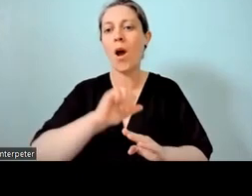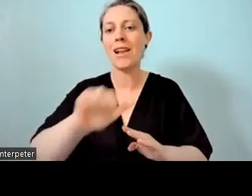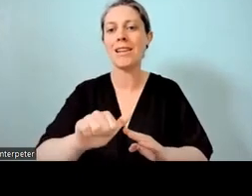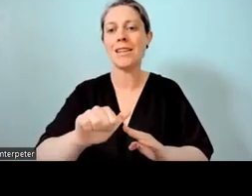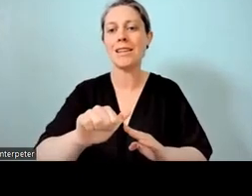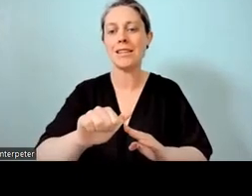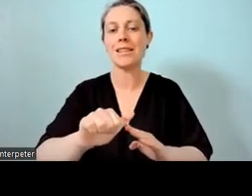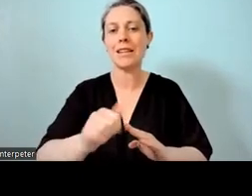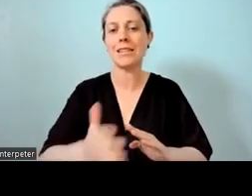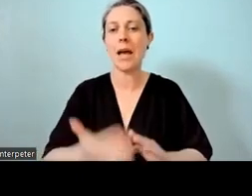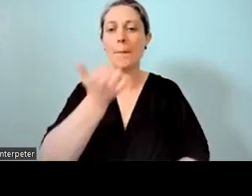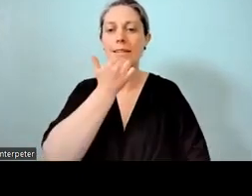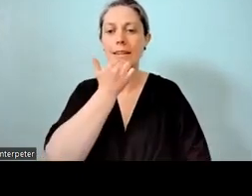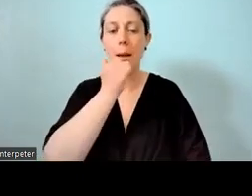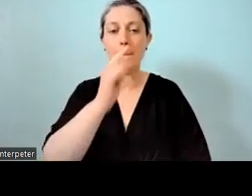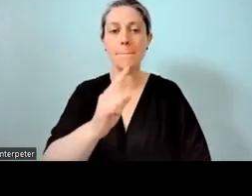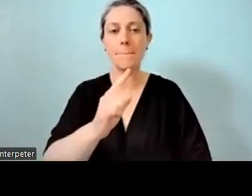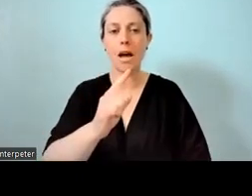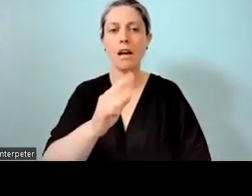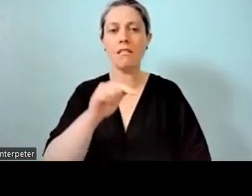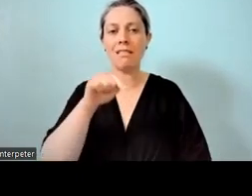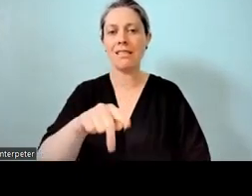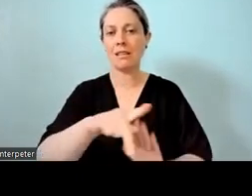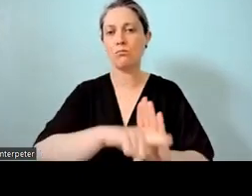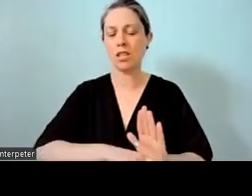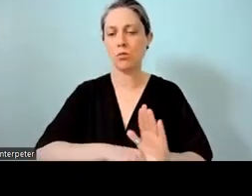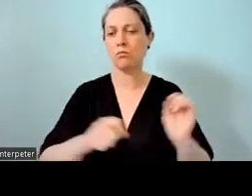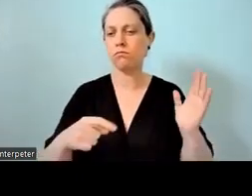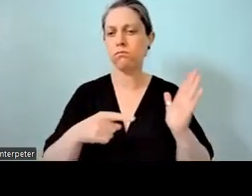But these three key principles are really pivotal.